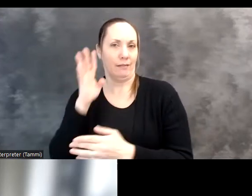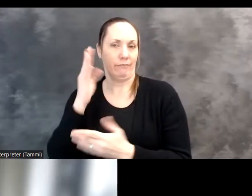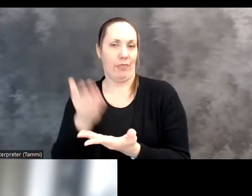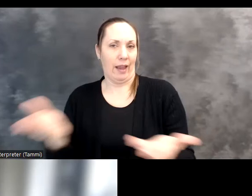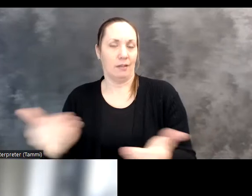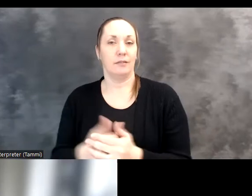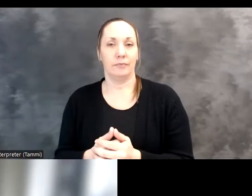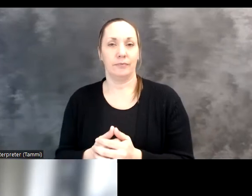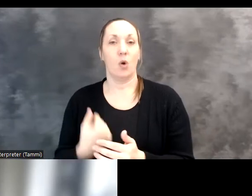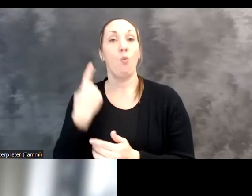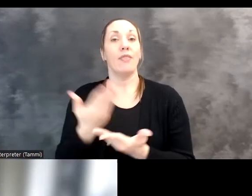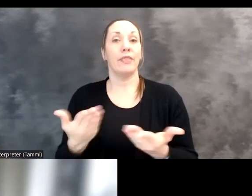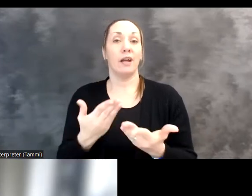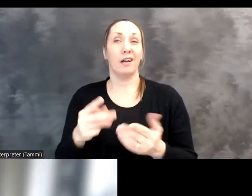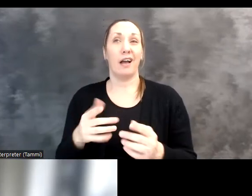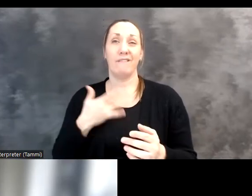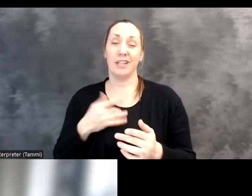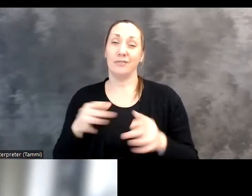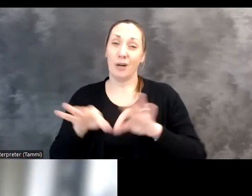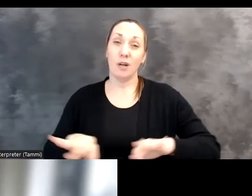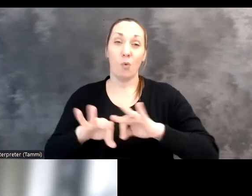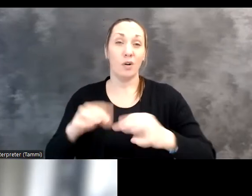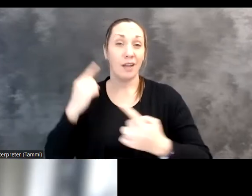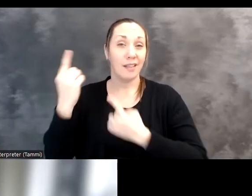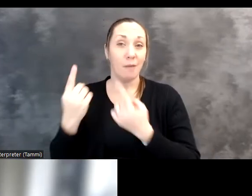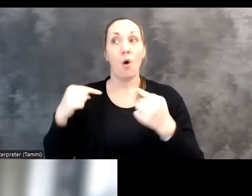neurotechnology and the latest and greatest.